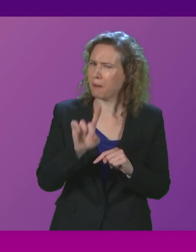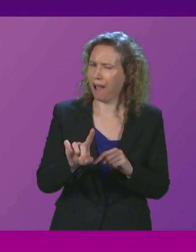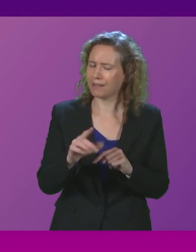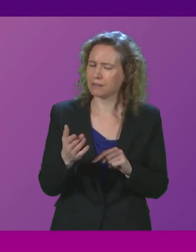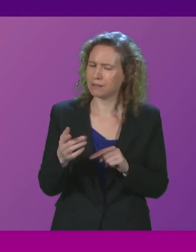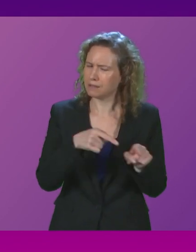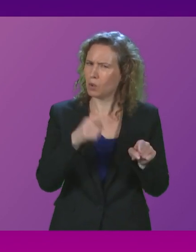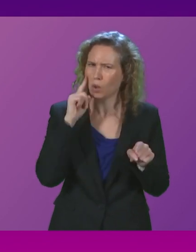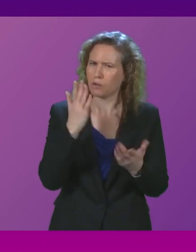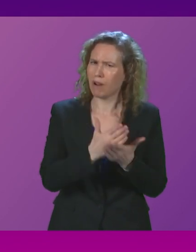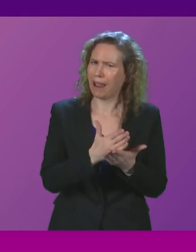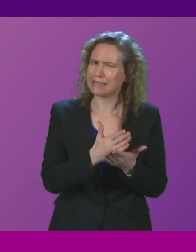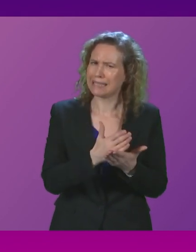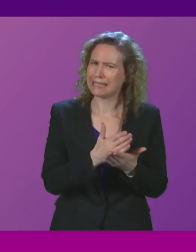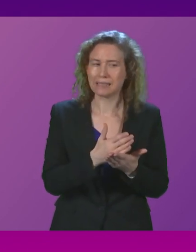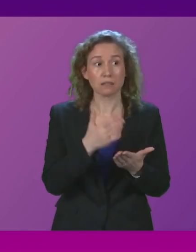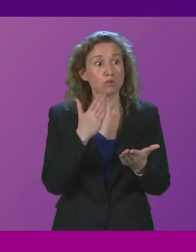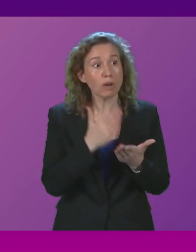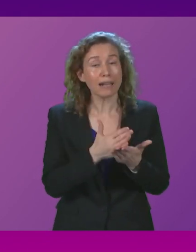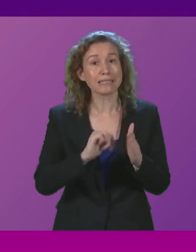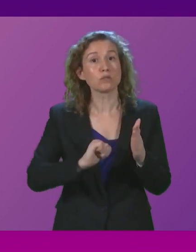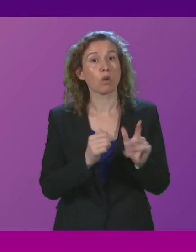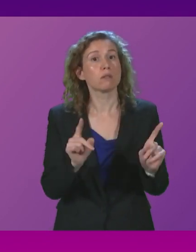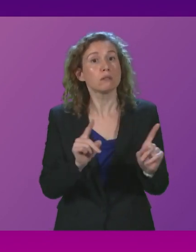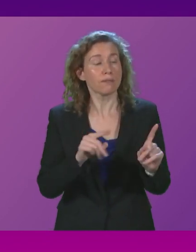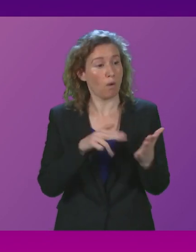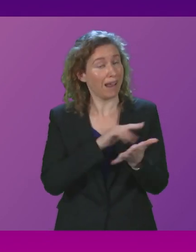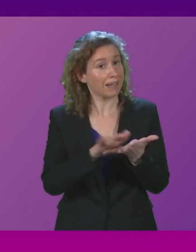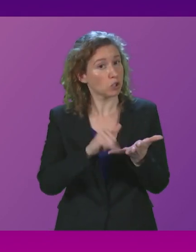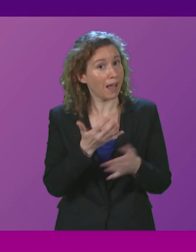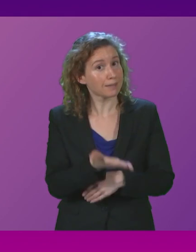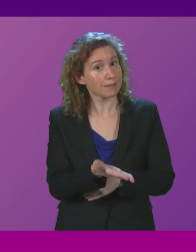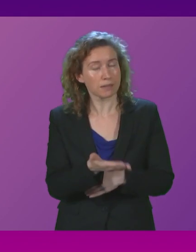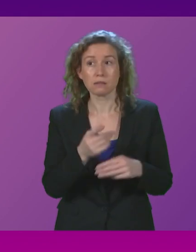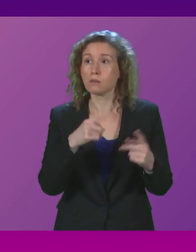reality in terms of the national health service in Scotland is that, whatever the challenges